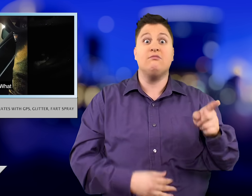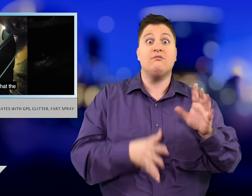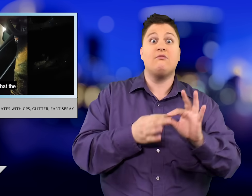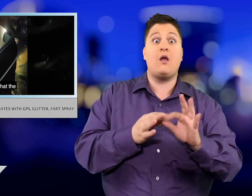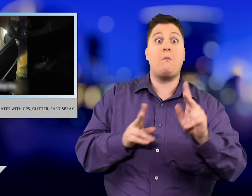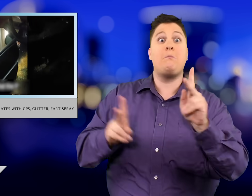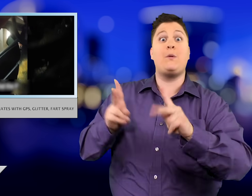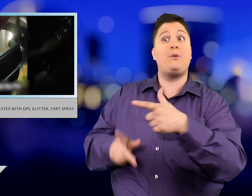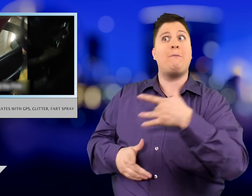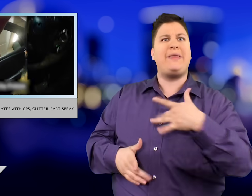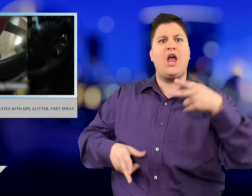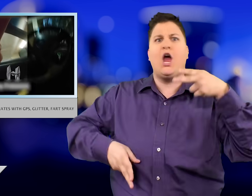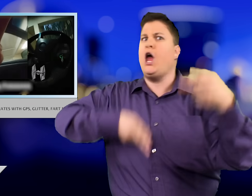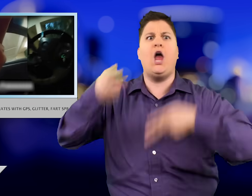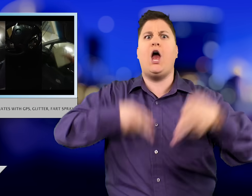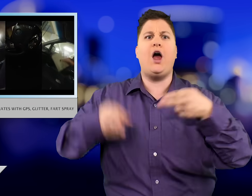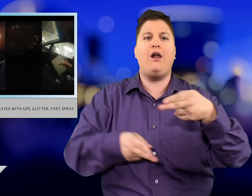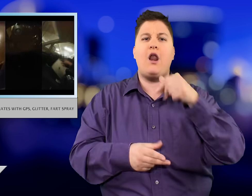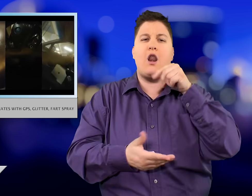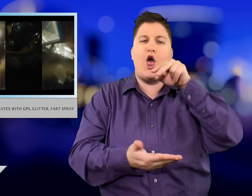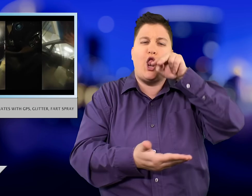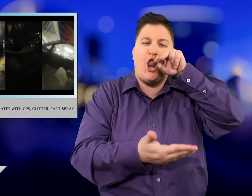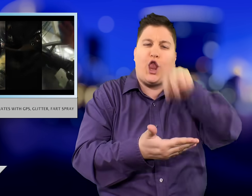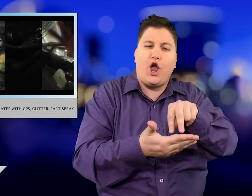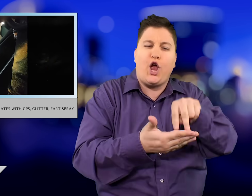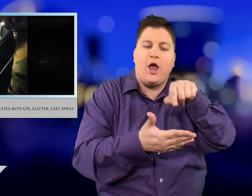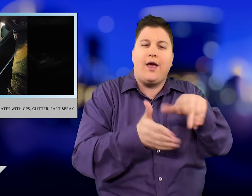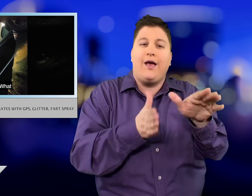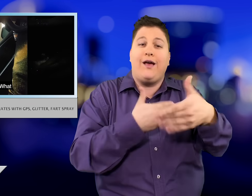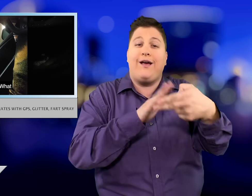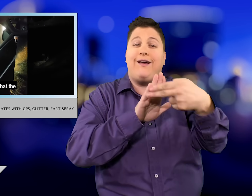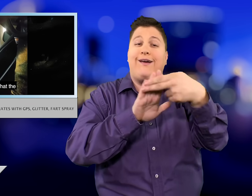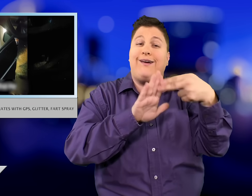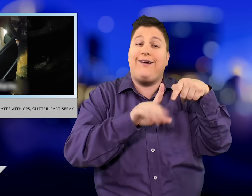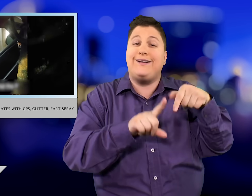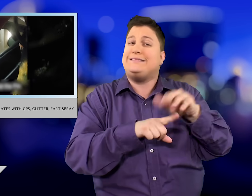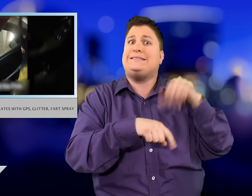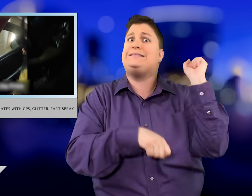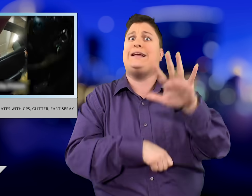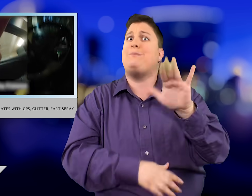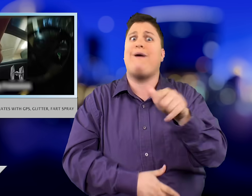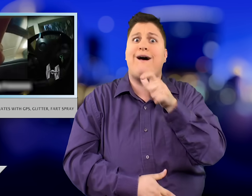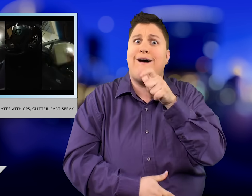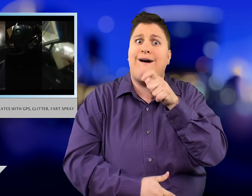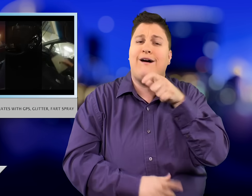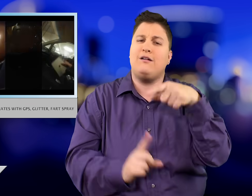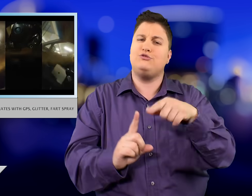And Rober says the thieves are in such a hurry, they fail to realize the package was sent